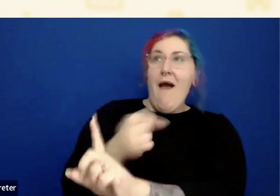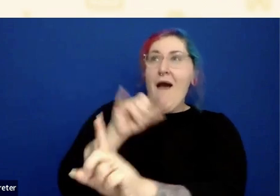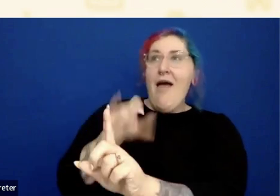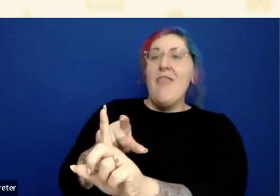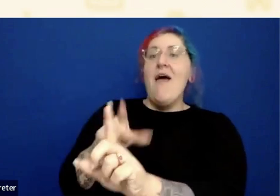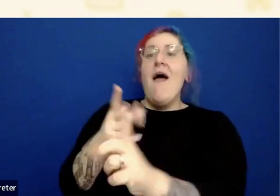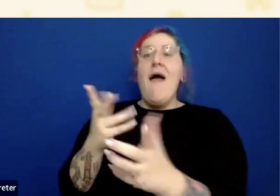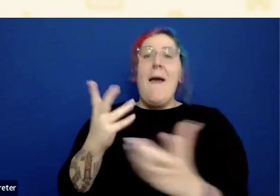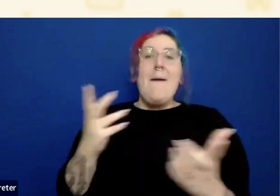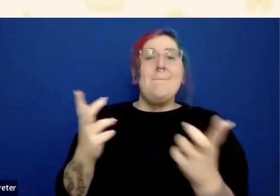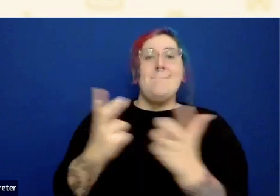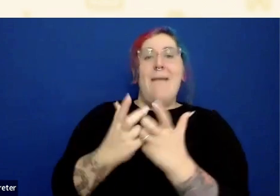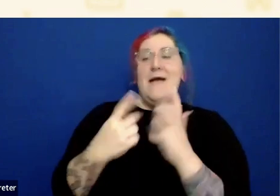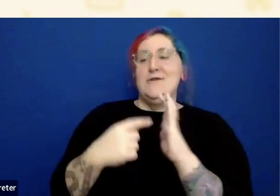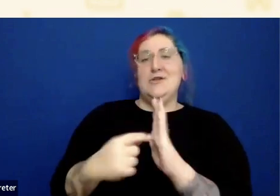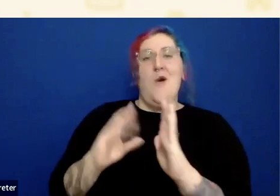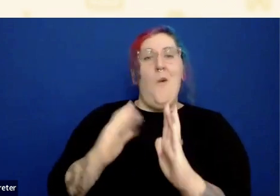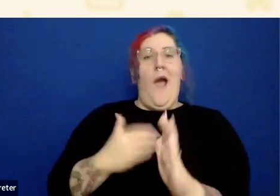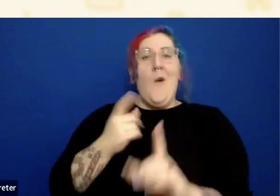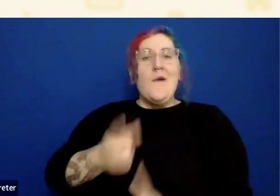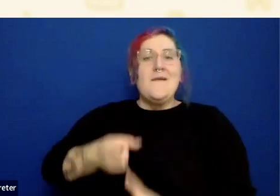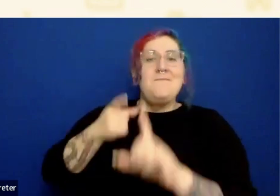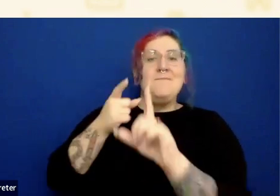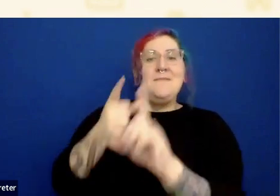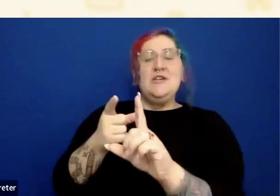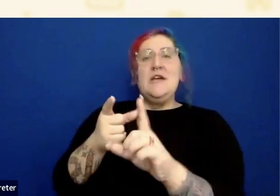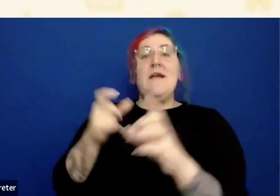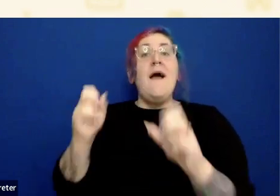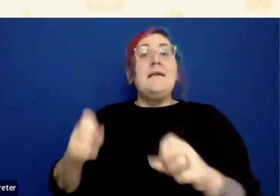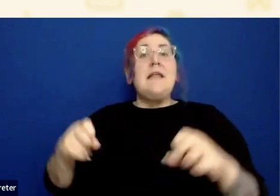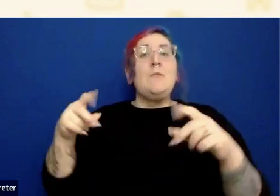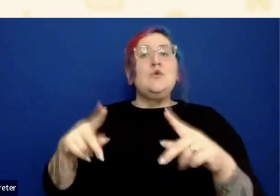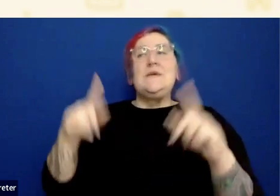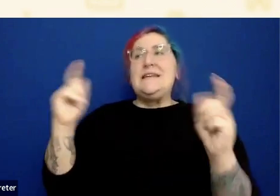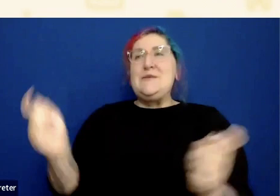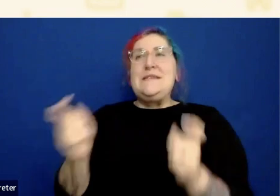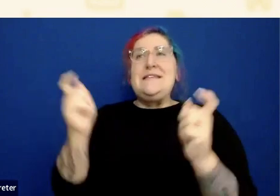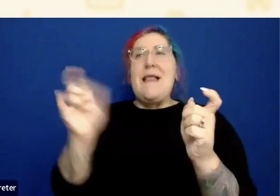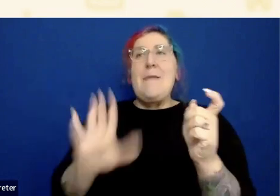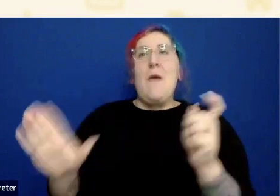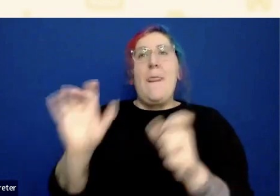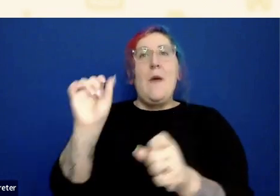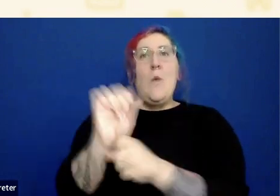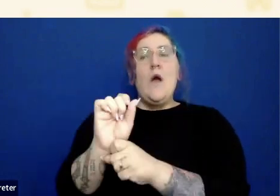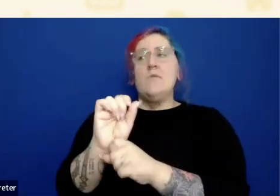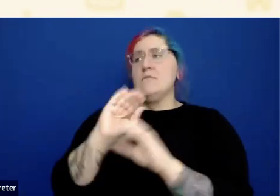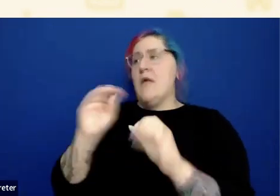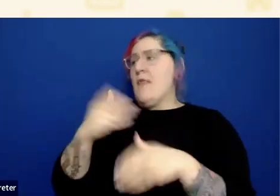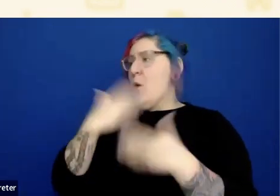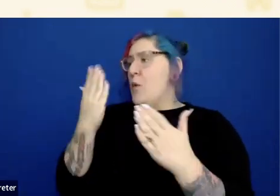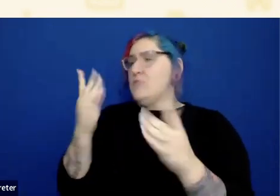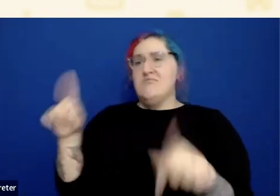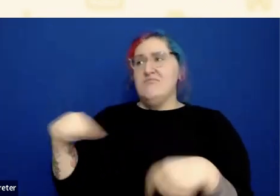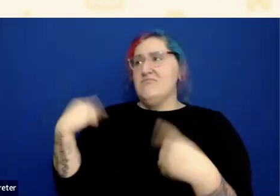it's an opportunity to celebrate, you know? Nothings ever going to be perfect. We always talk about this.